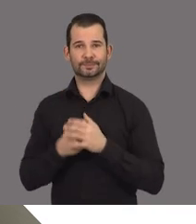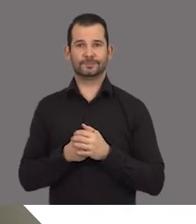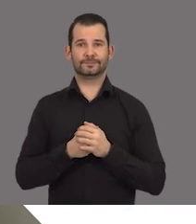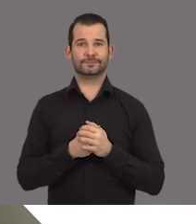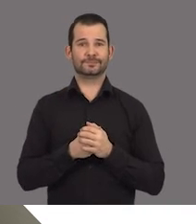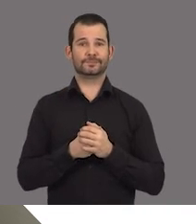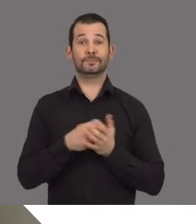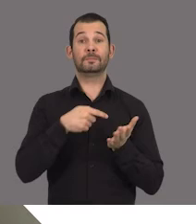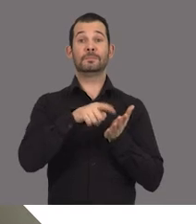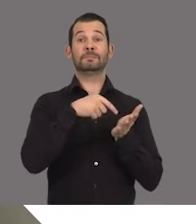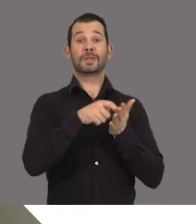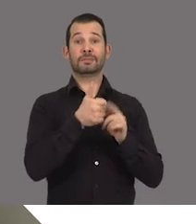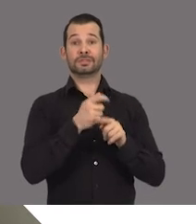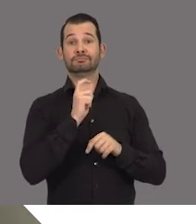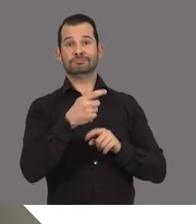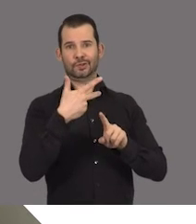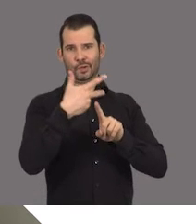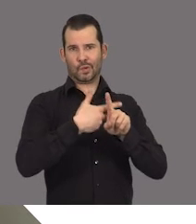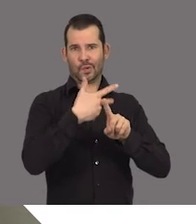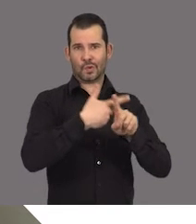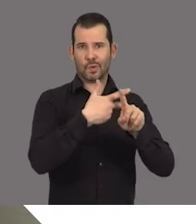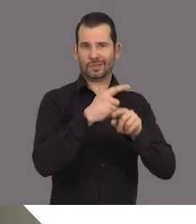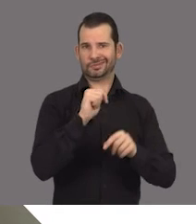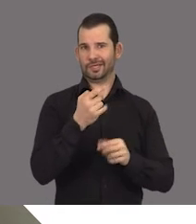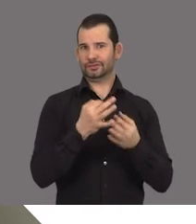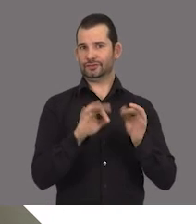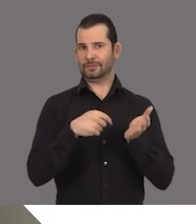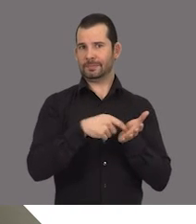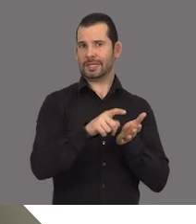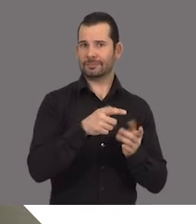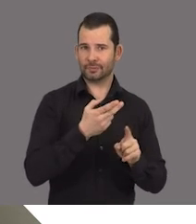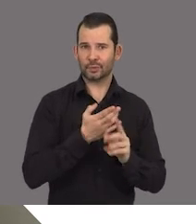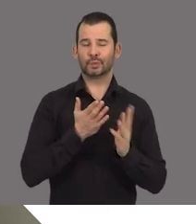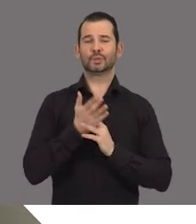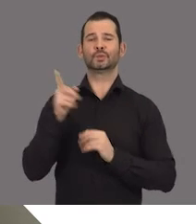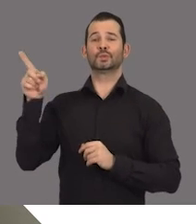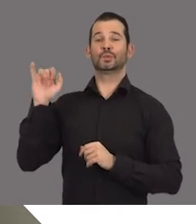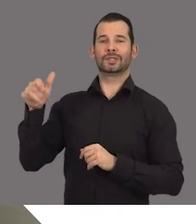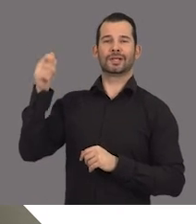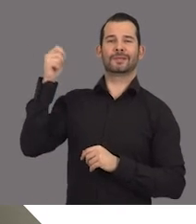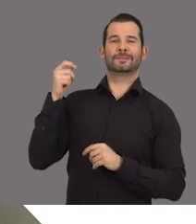The payment is issued in quarterly tax-free payment made through the benefit system.